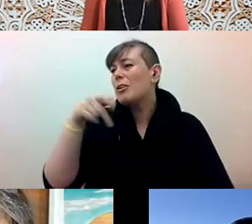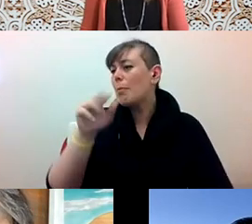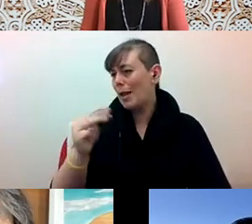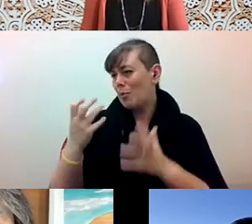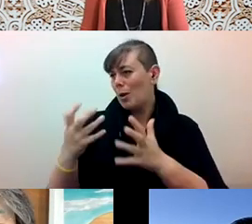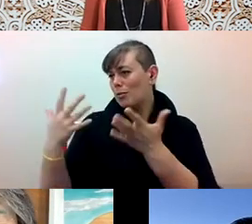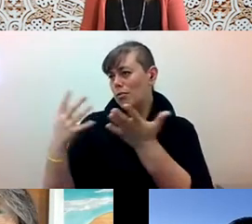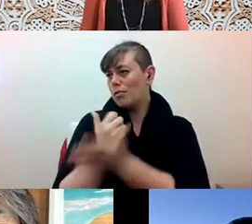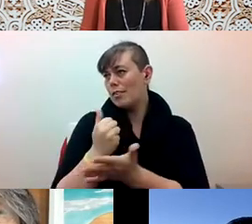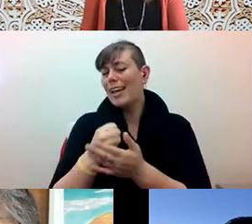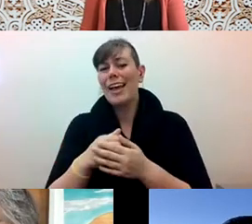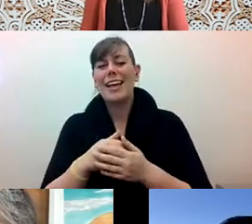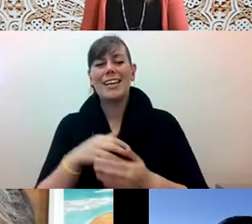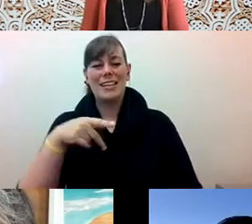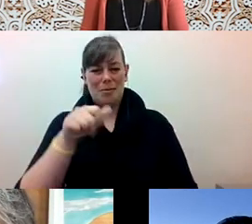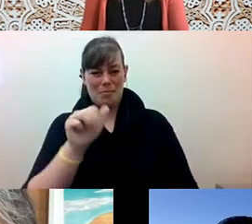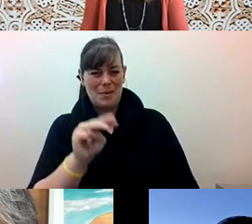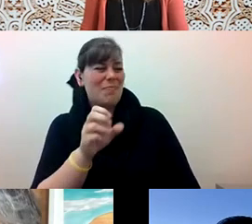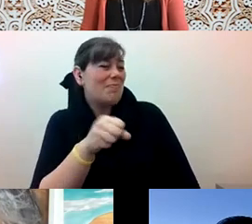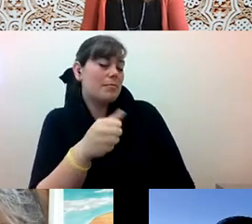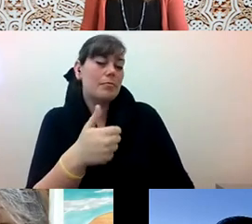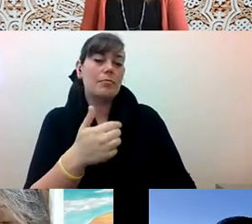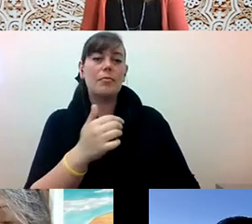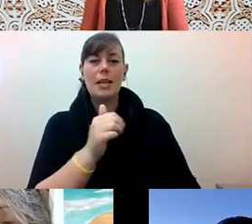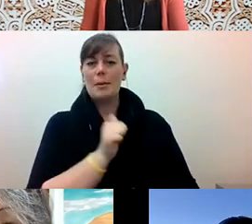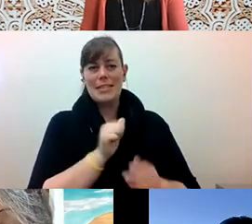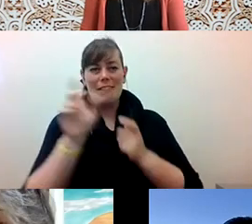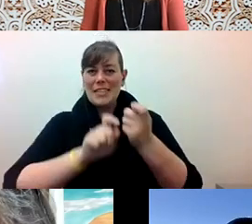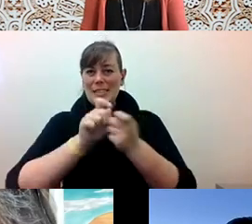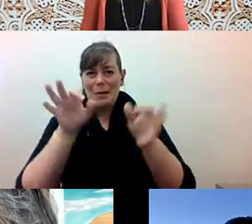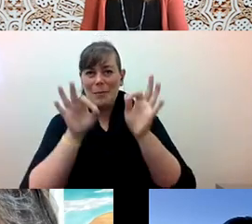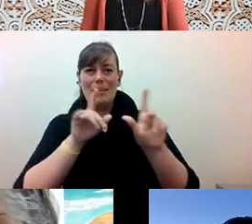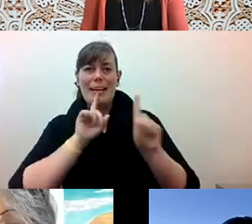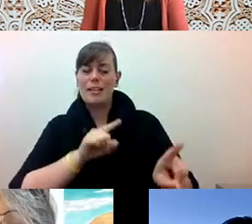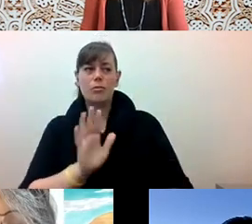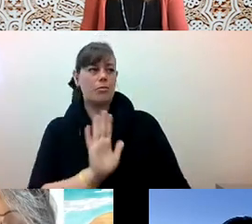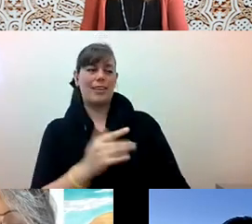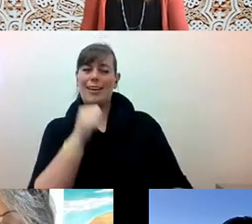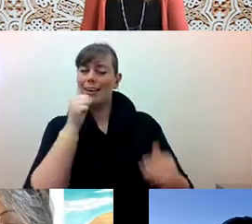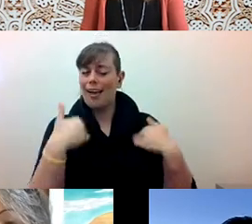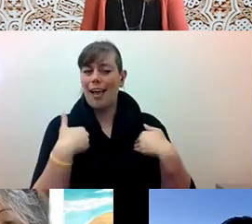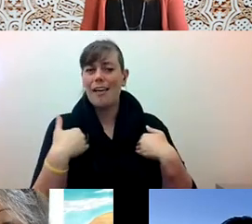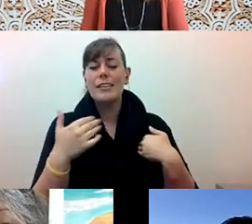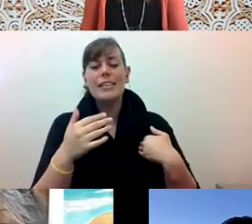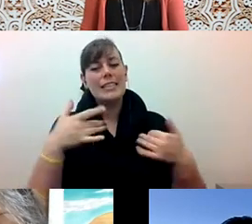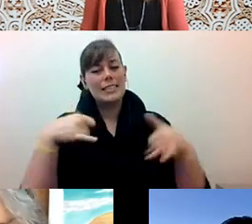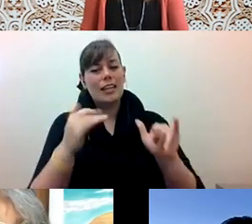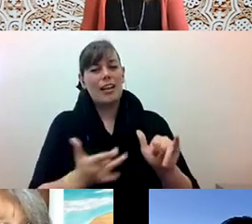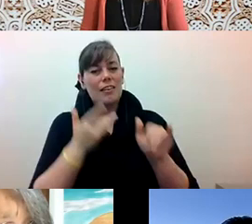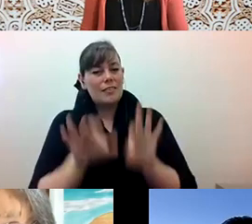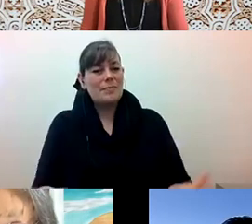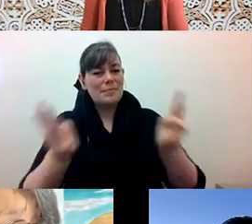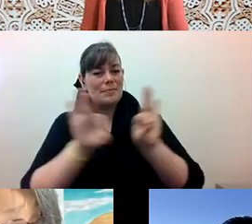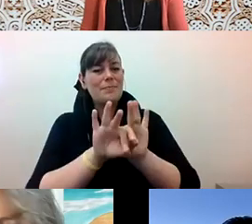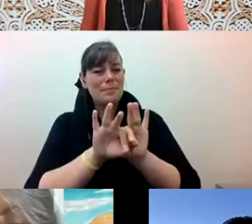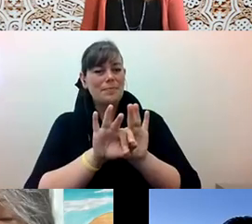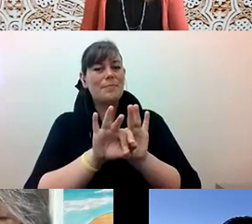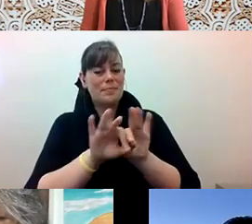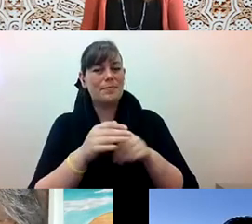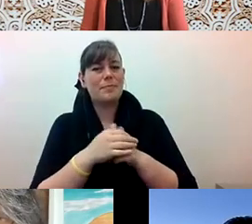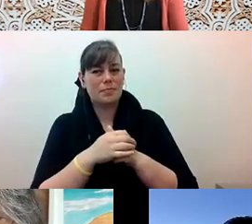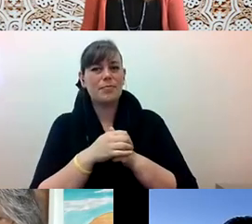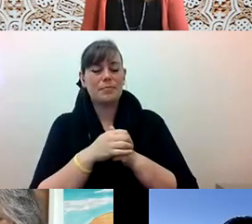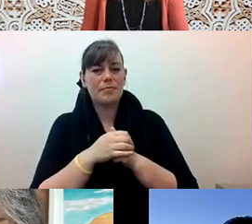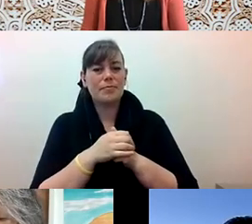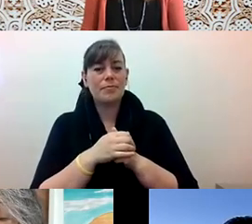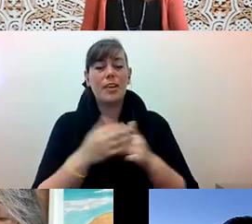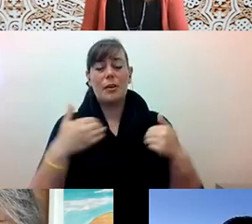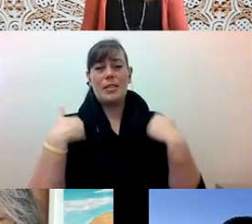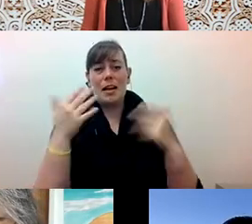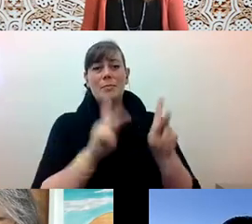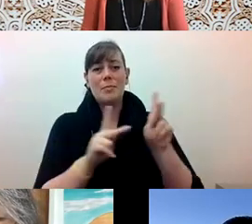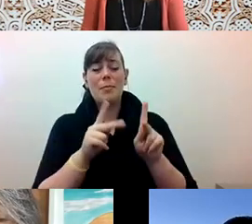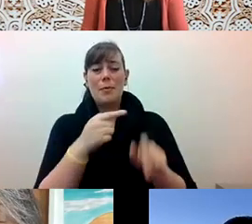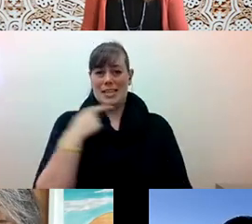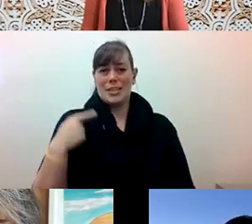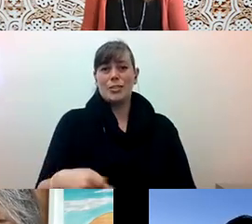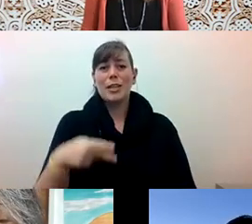pam tau lee: Yeah, I mean, I don't have a an exact answer to that, but I feel that this is really important, and the young people at the Chinese Progressive Association did a study